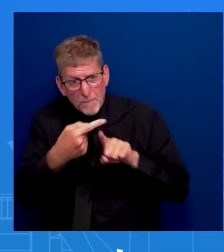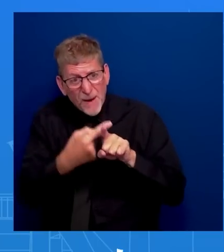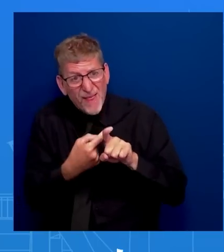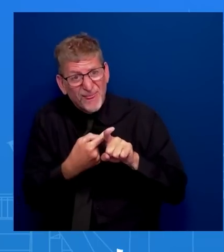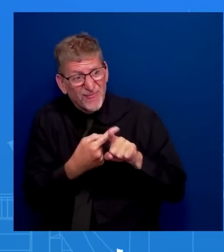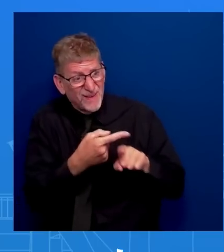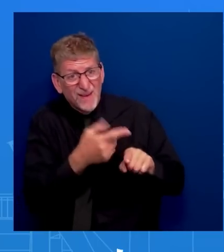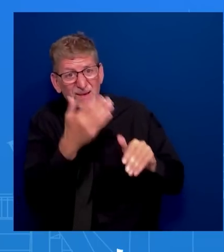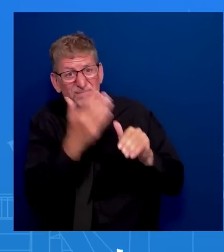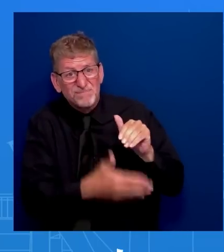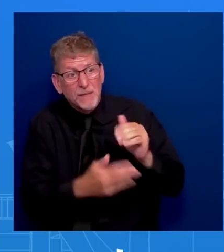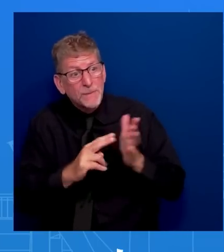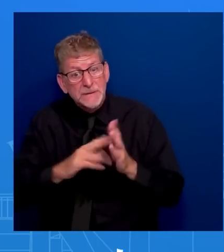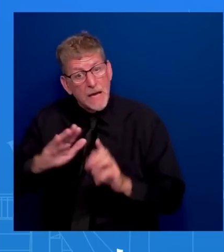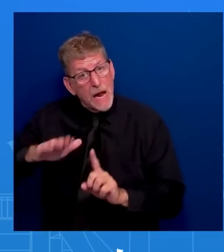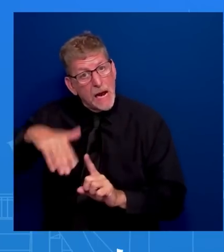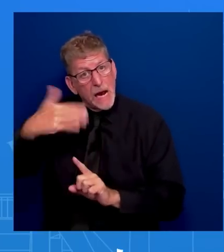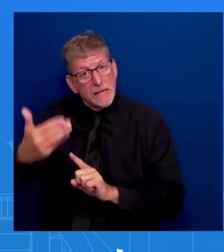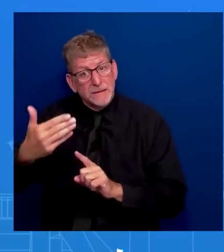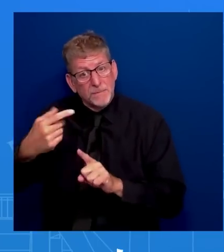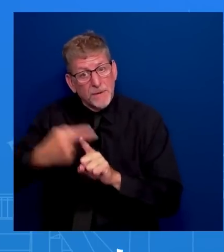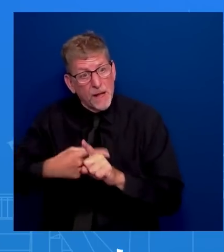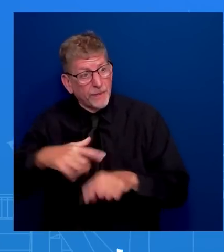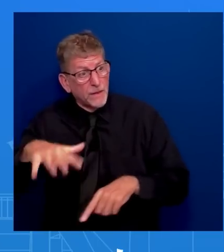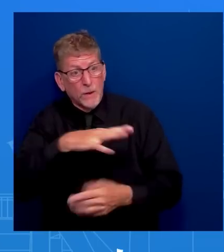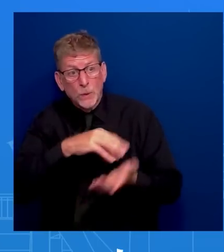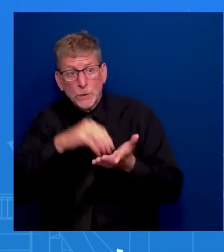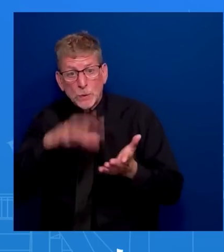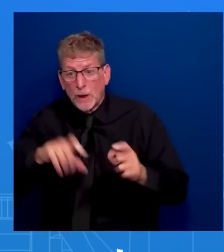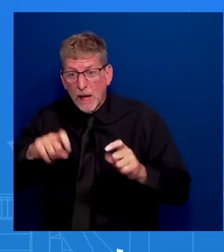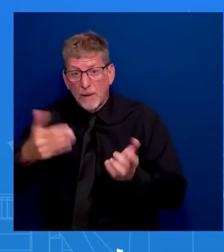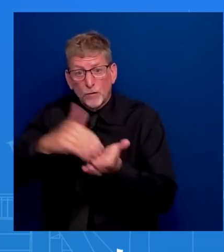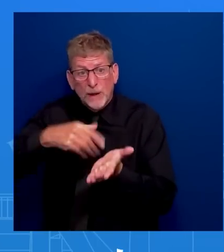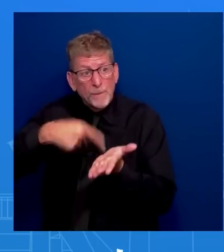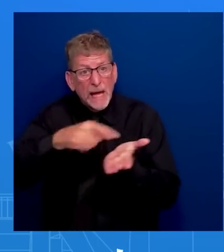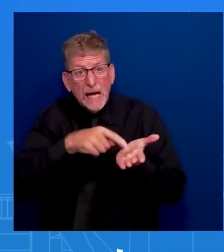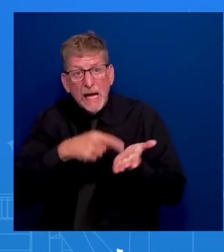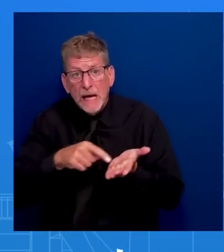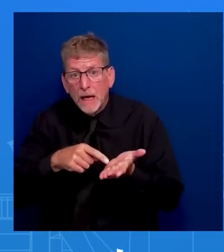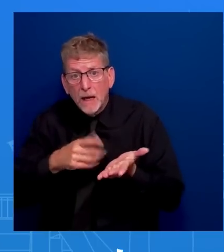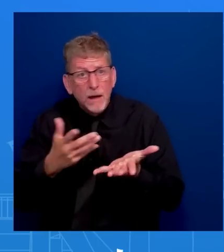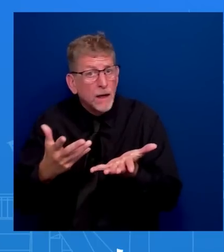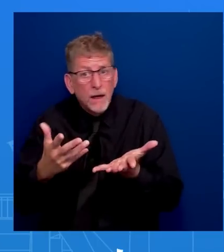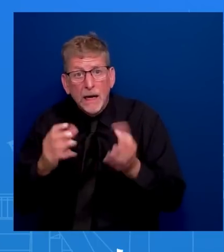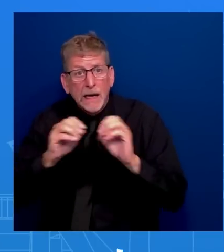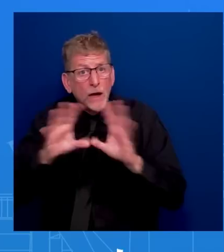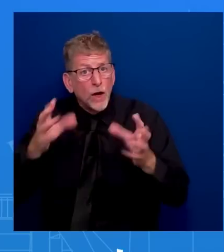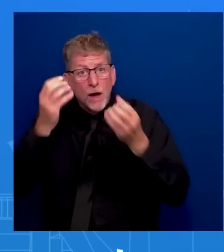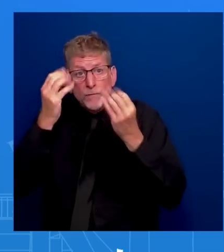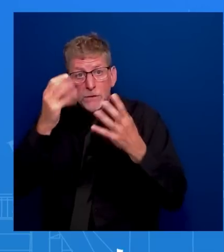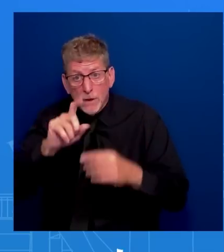When can they expect that? And would it possibly just be another extension, or what else is on the table for that? Ms. Jean-Pierre: So the President spoke to this